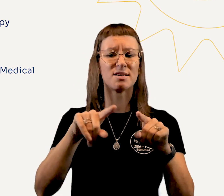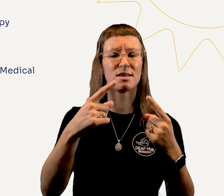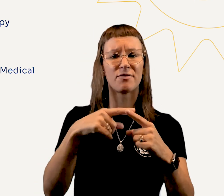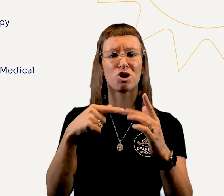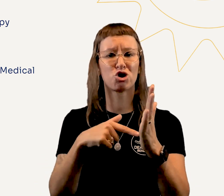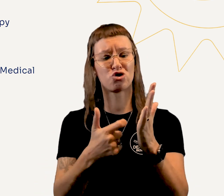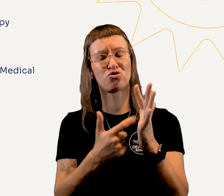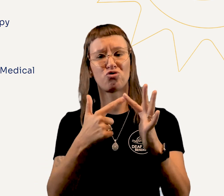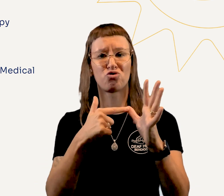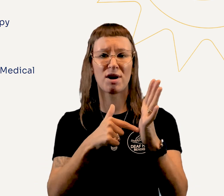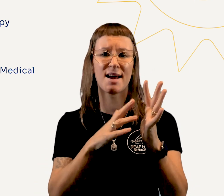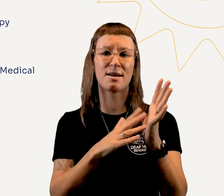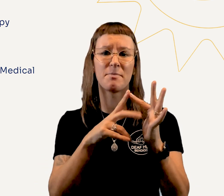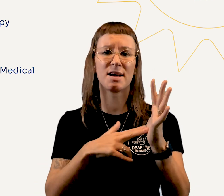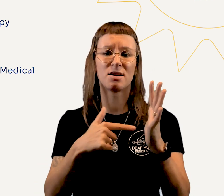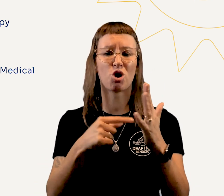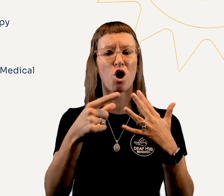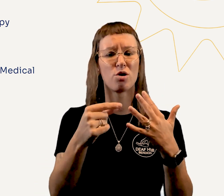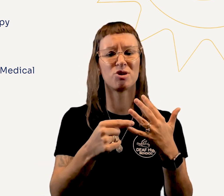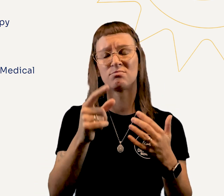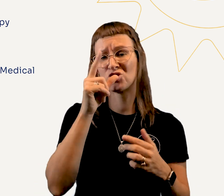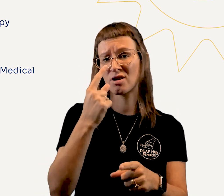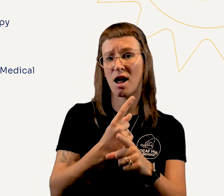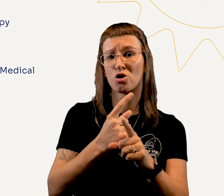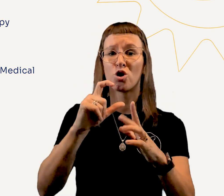You can speak to your doctor or women's health nurse about your treatment options.